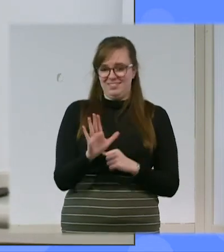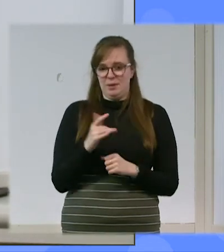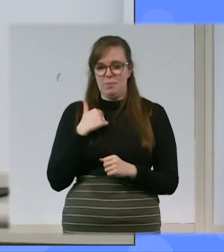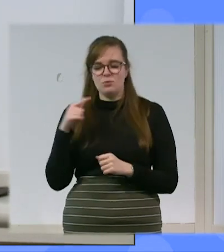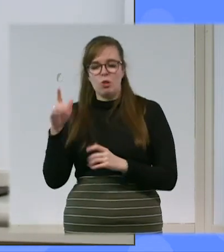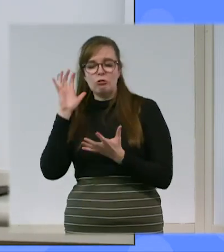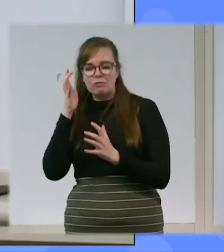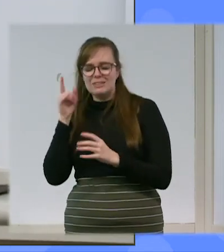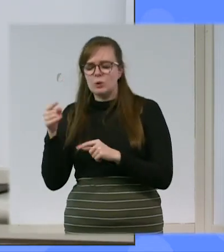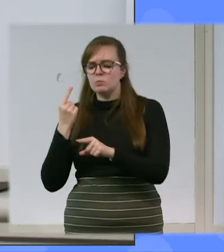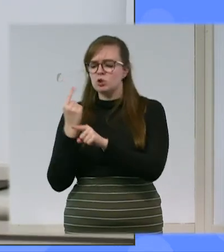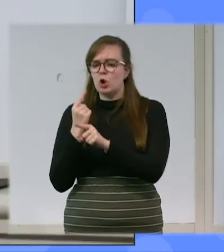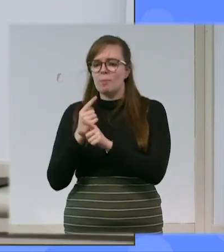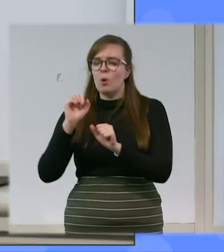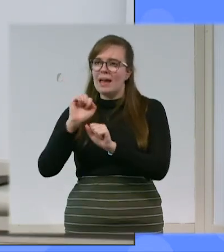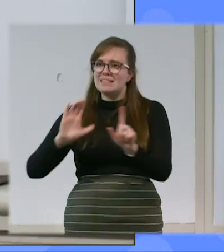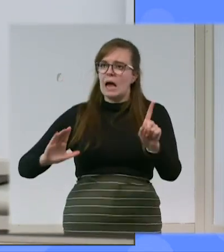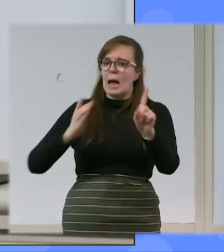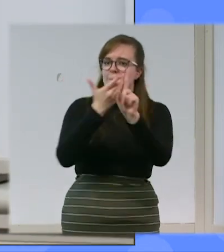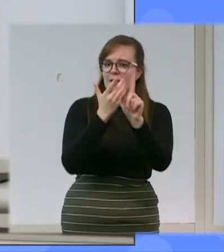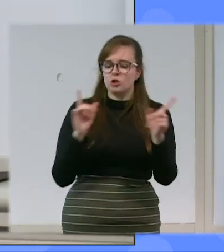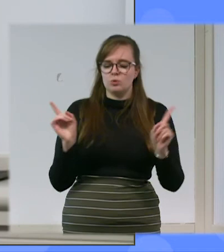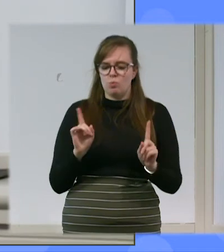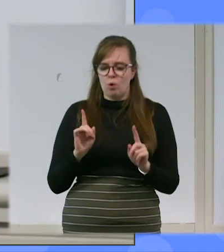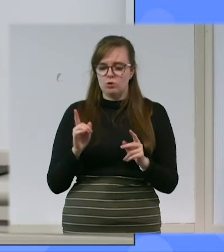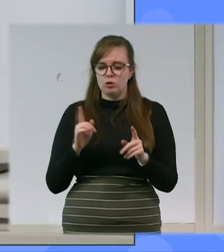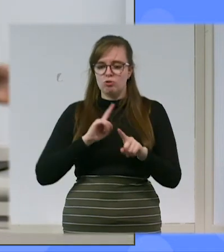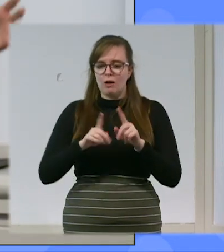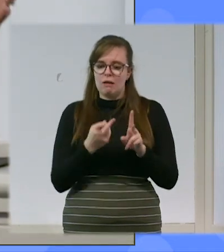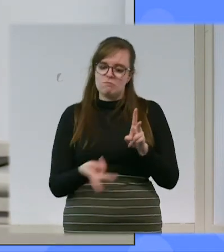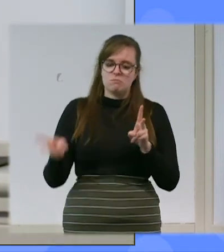talking about how his ambition is to double the rate of growth for the UK and